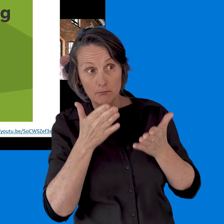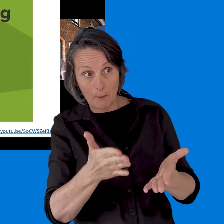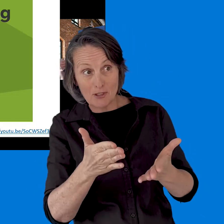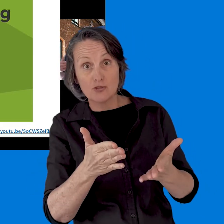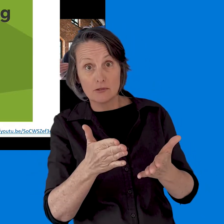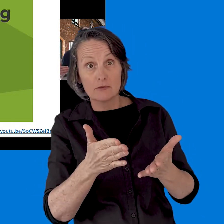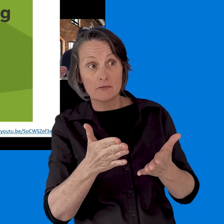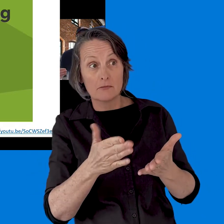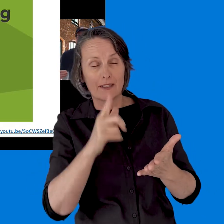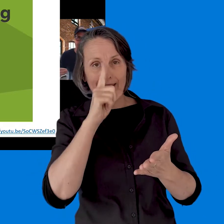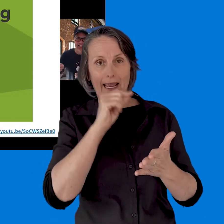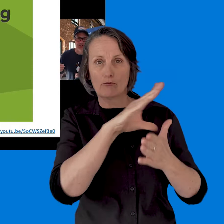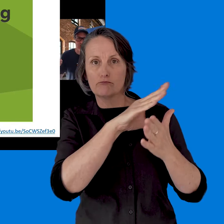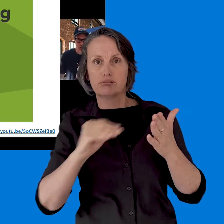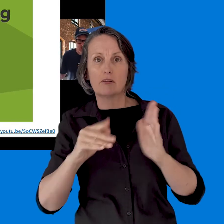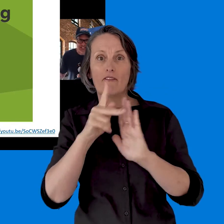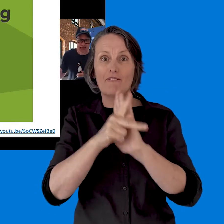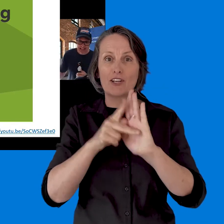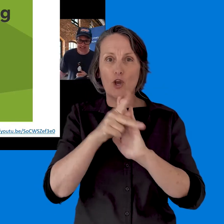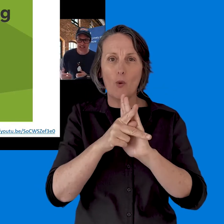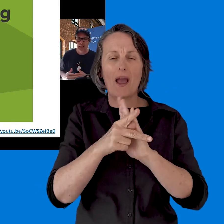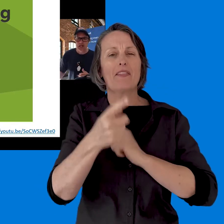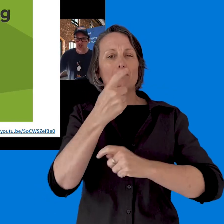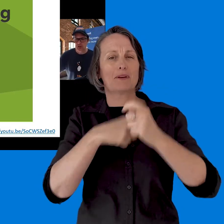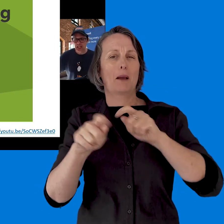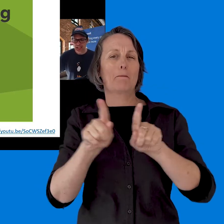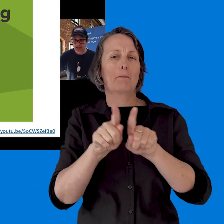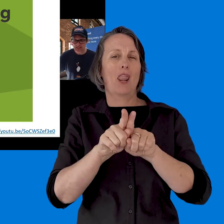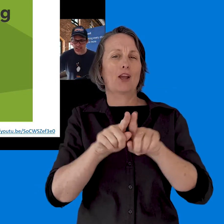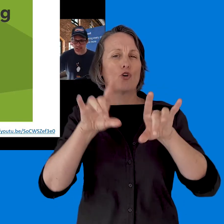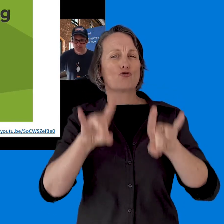They doubled it down into an Aussie accent. So the link is here.